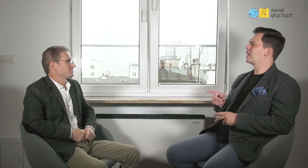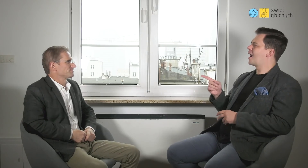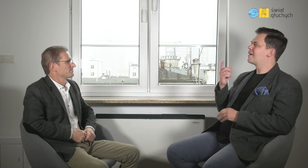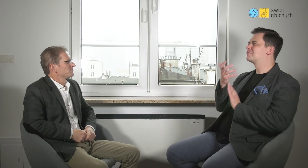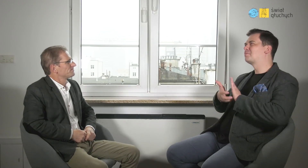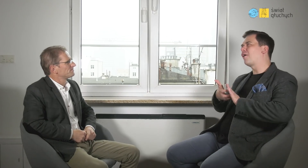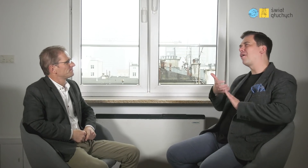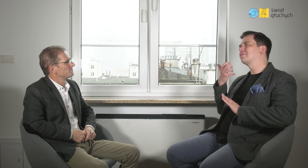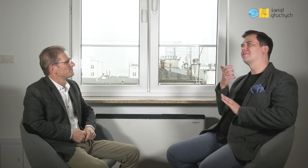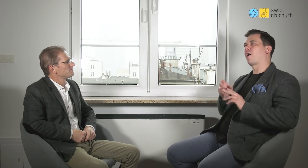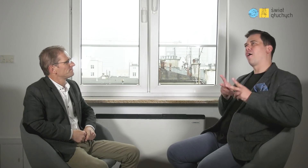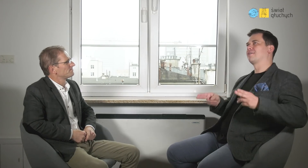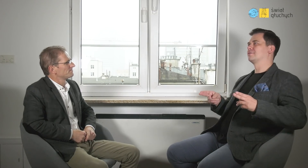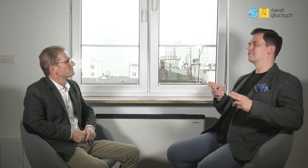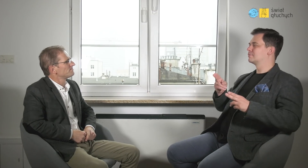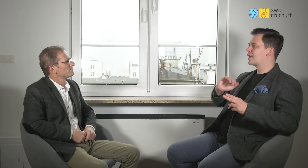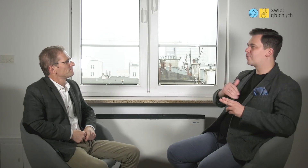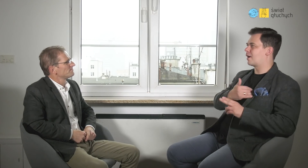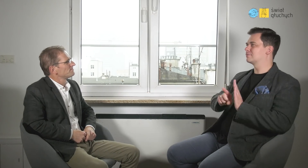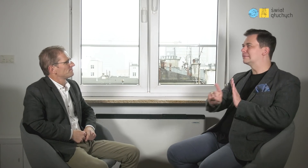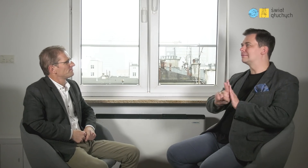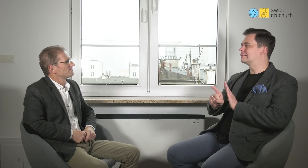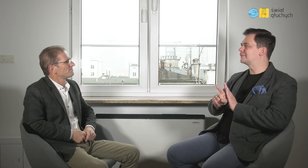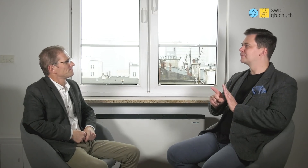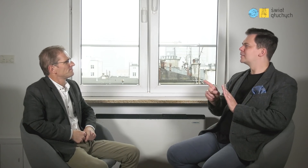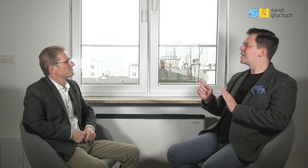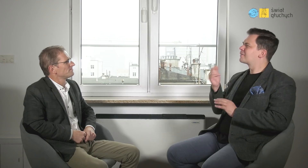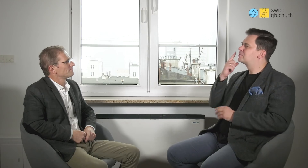Going back to your school days, how do you recall your education period?